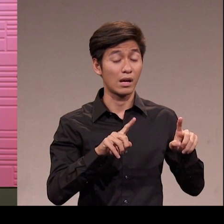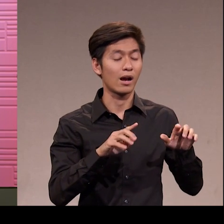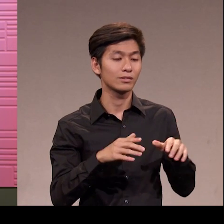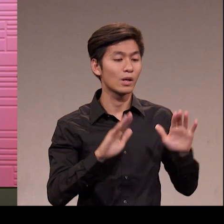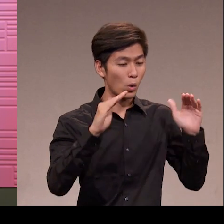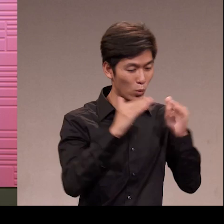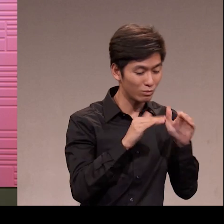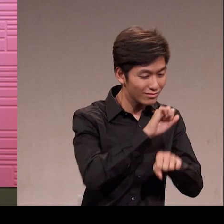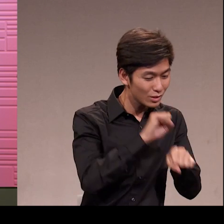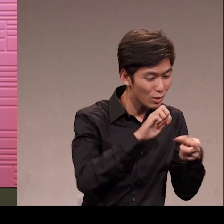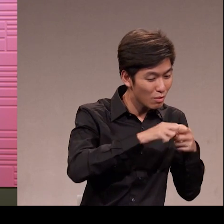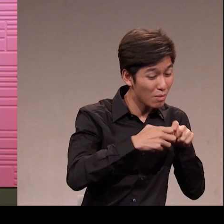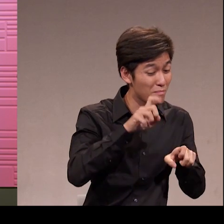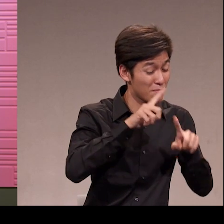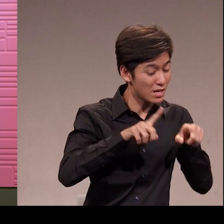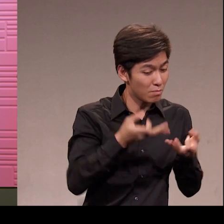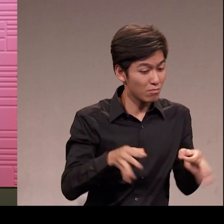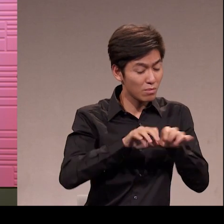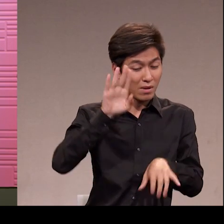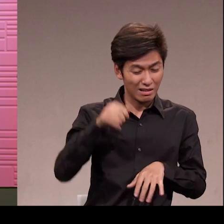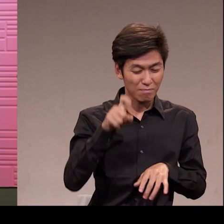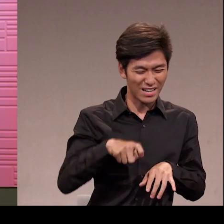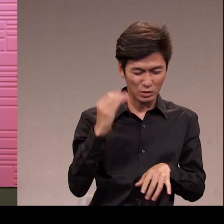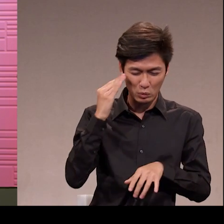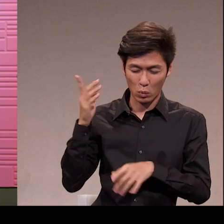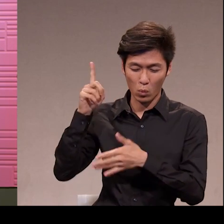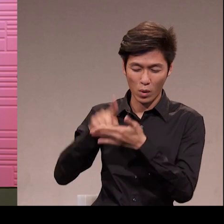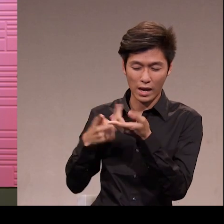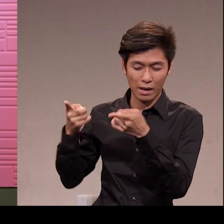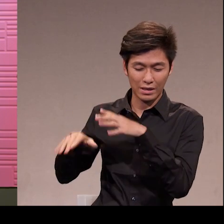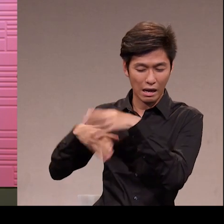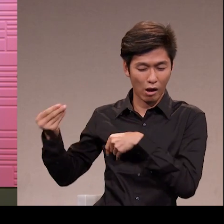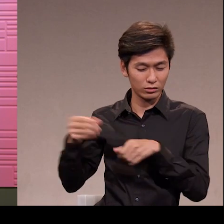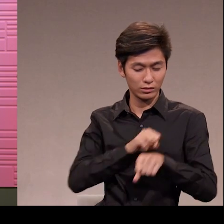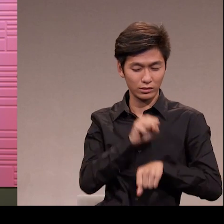especially what happens in surrounding countries, can have an impact on Singapore.